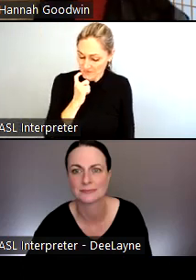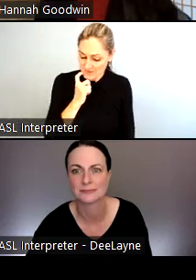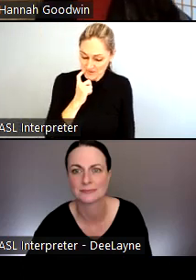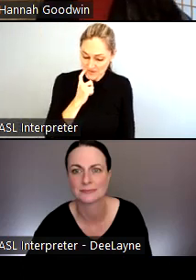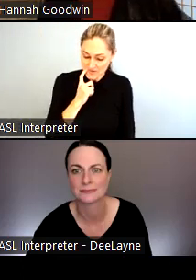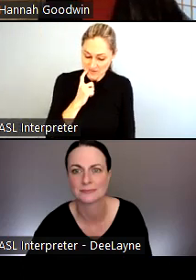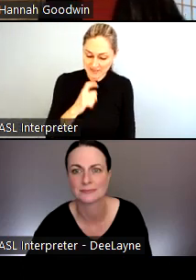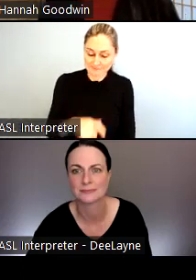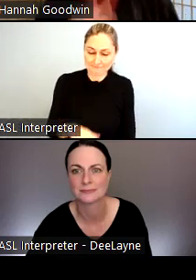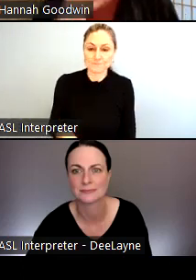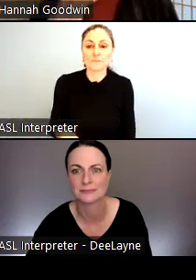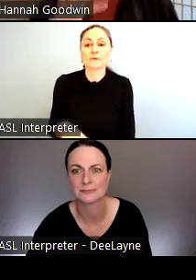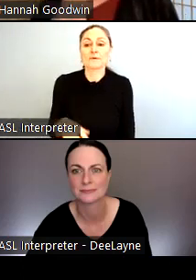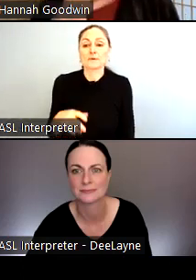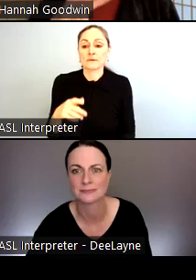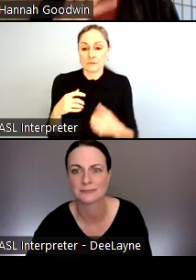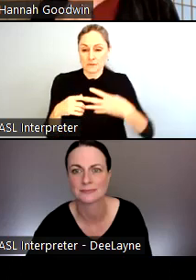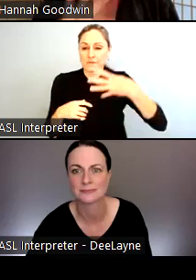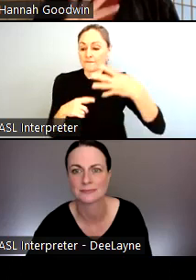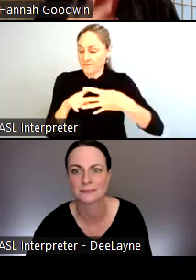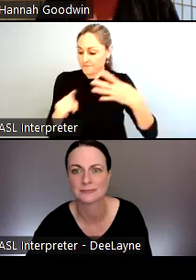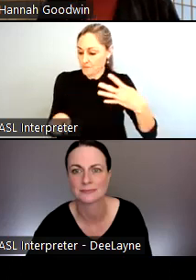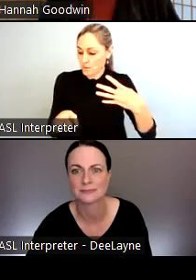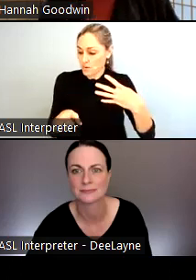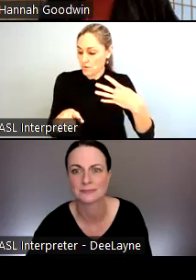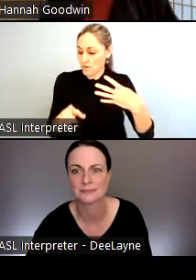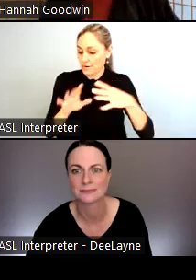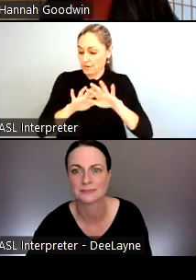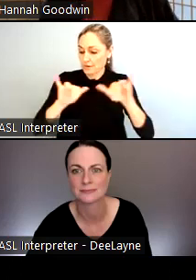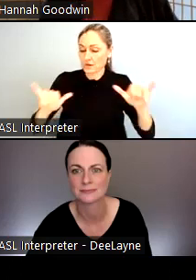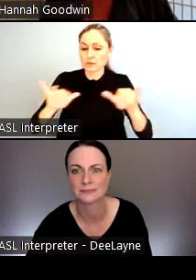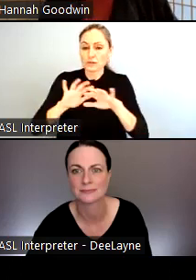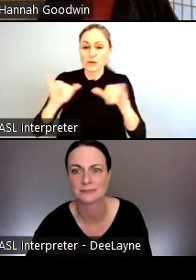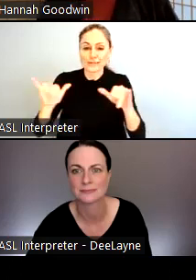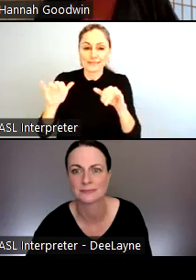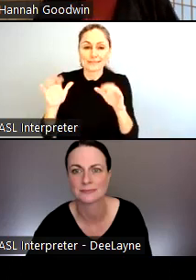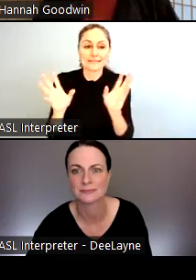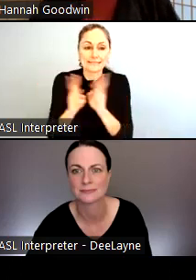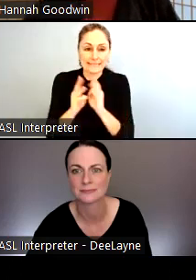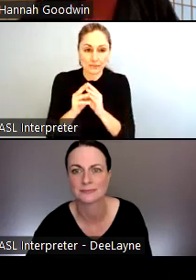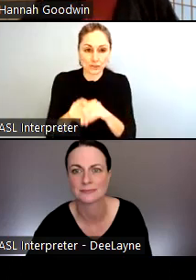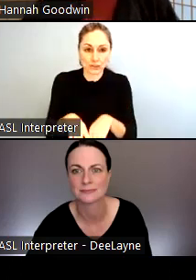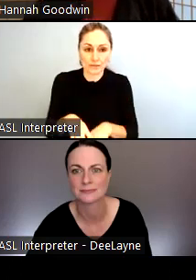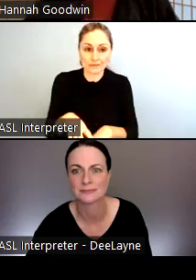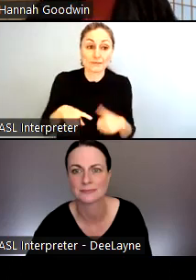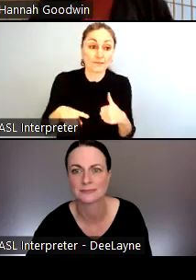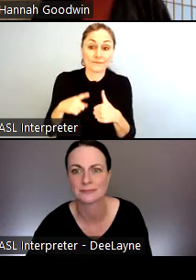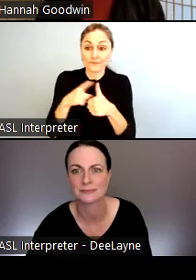into those four main types of concurrent section sessions. The first stop is the classroom.